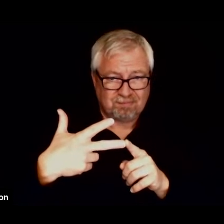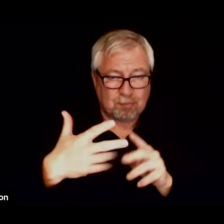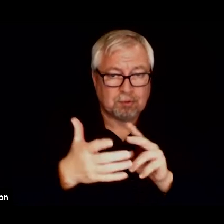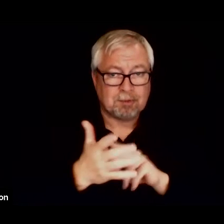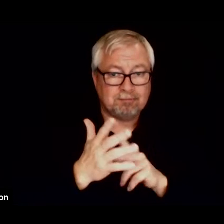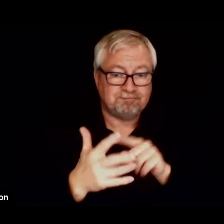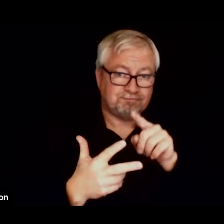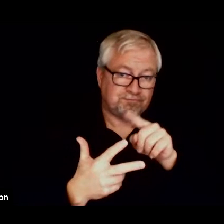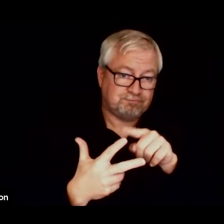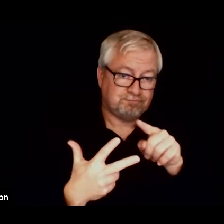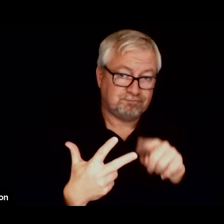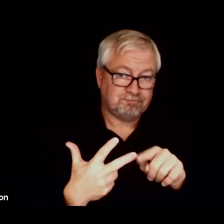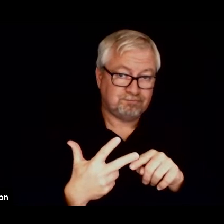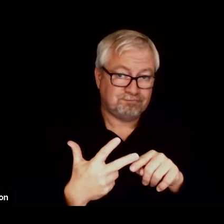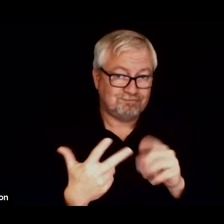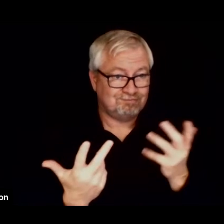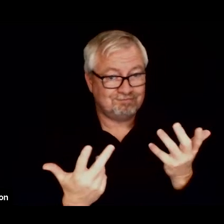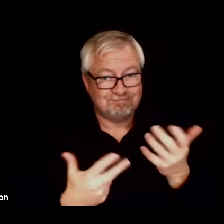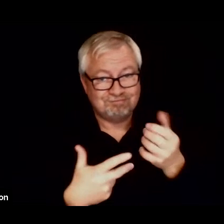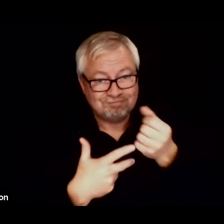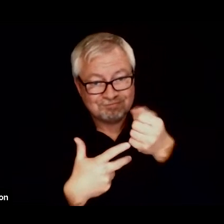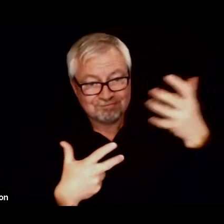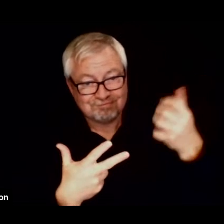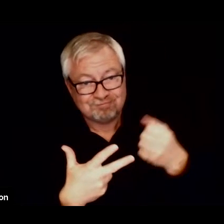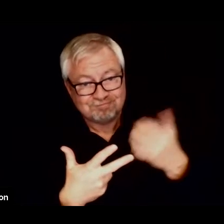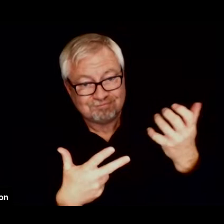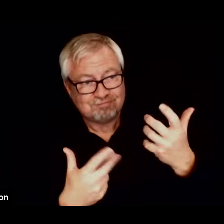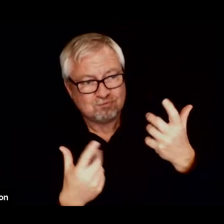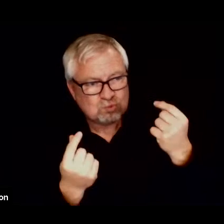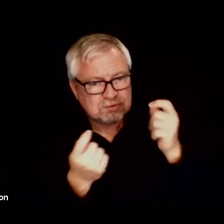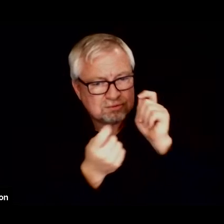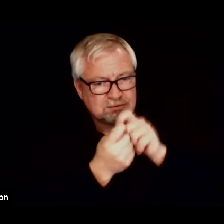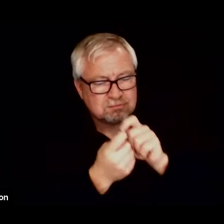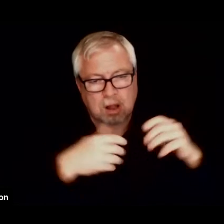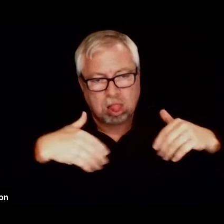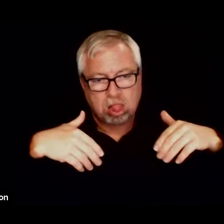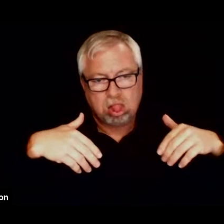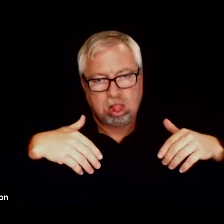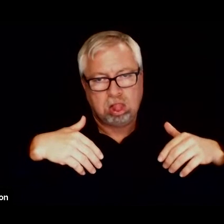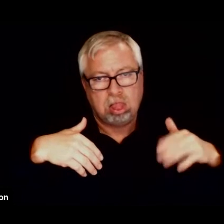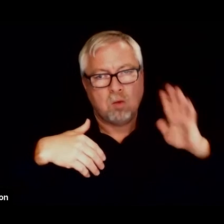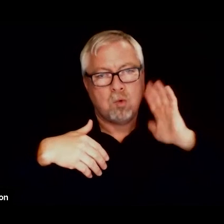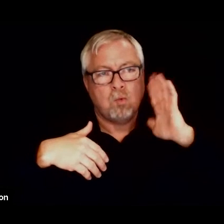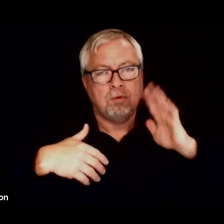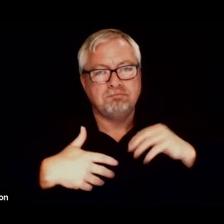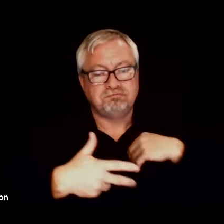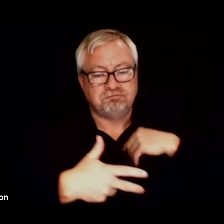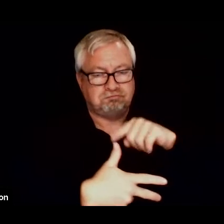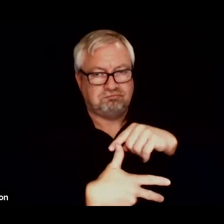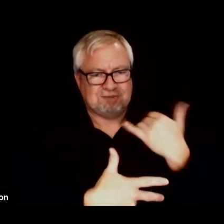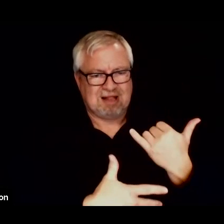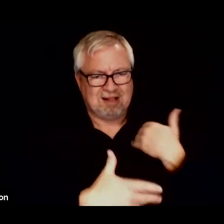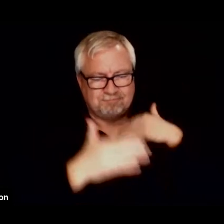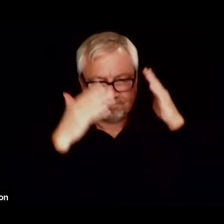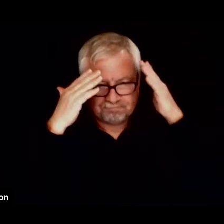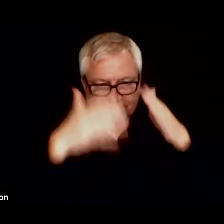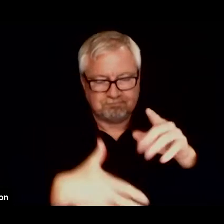and so um that that's just what we've heard that's projected at this point okay thanks so much